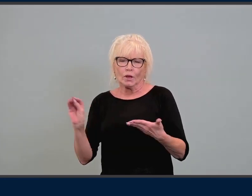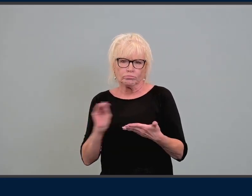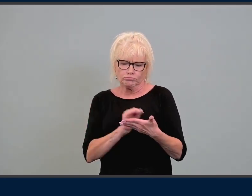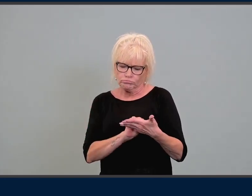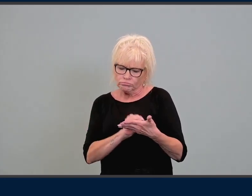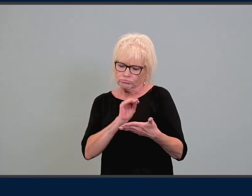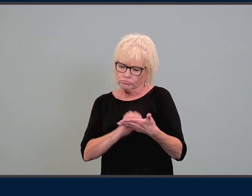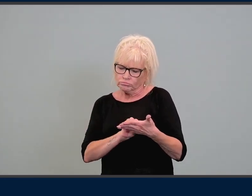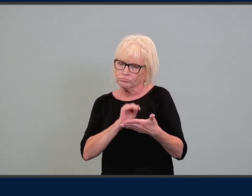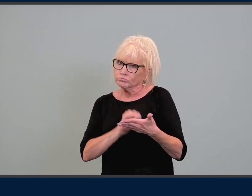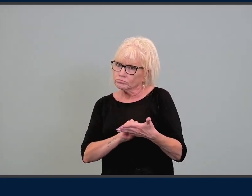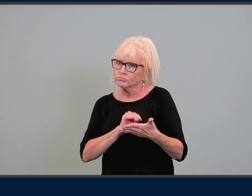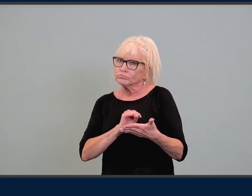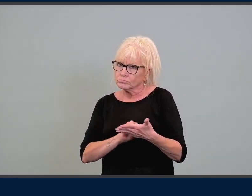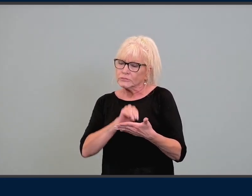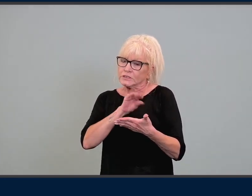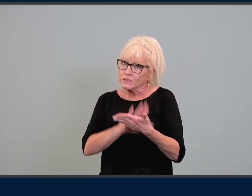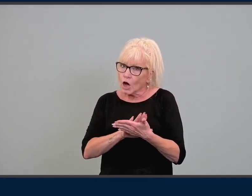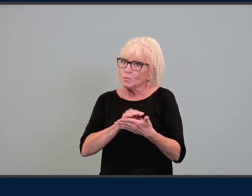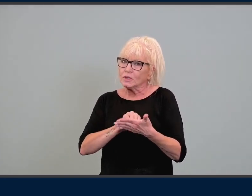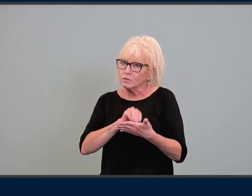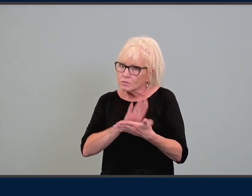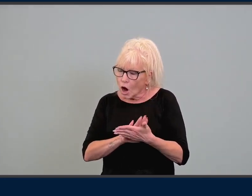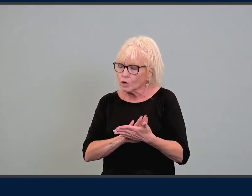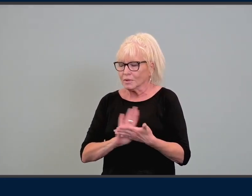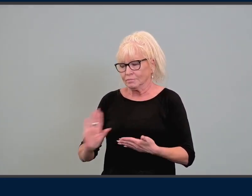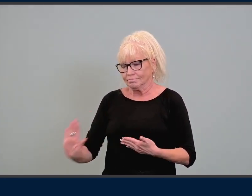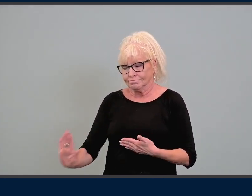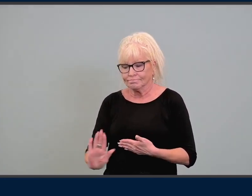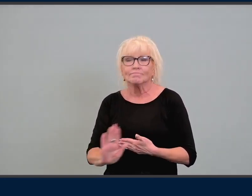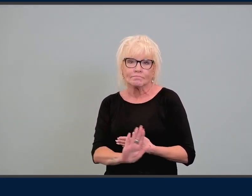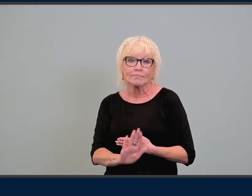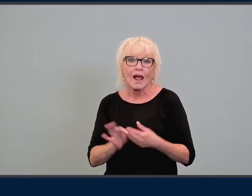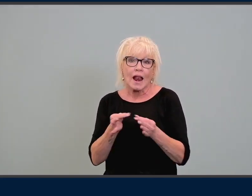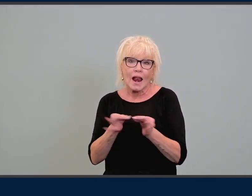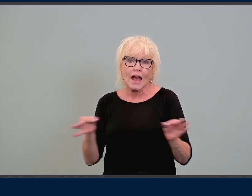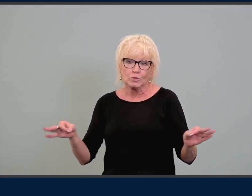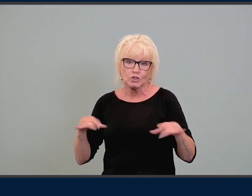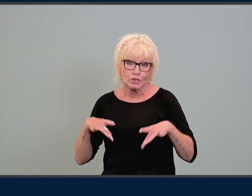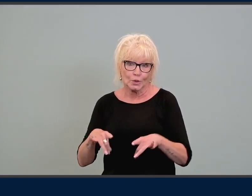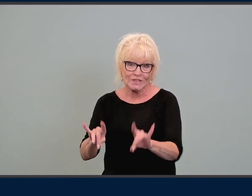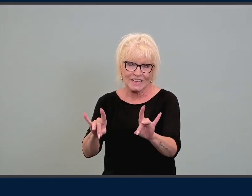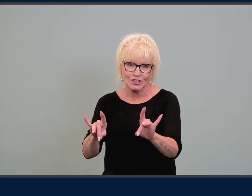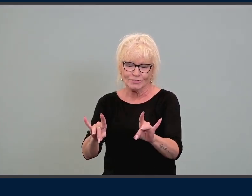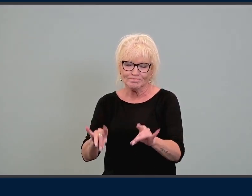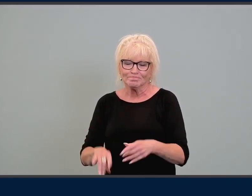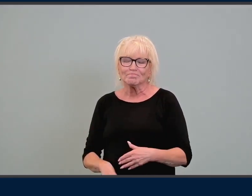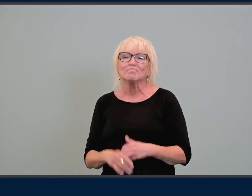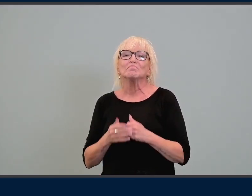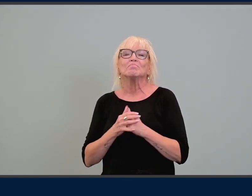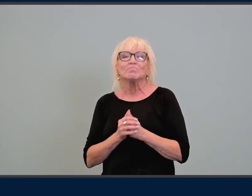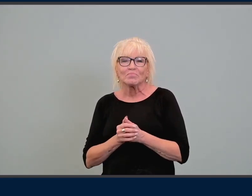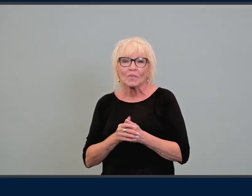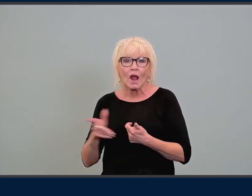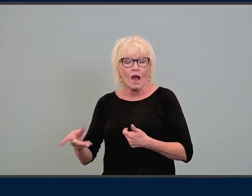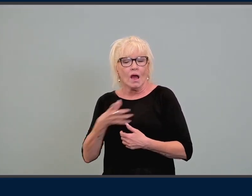gaps. It's also used to document children's language acquisition as well.